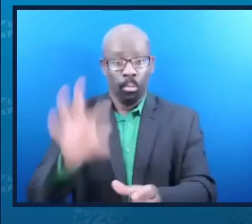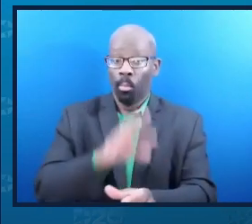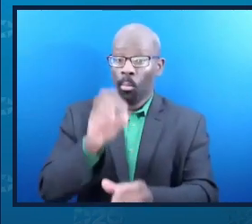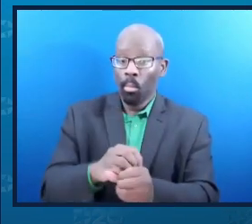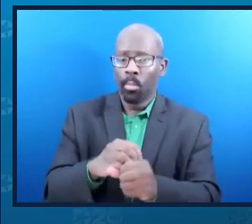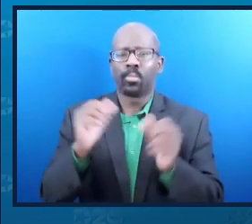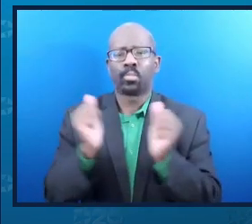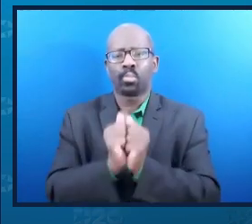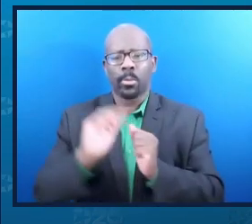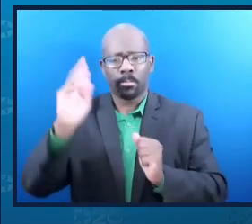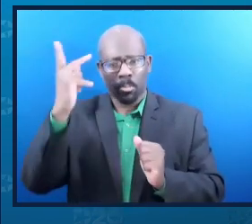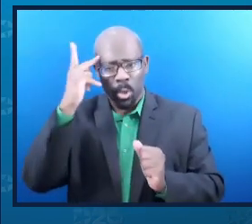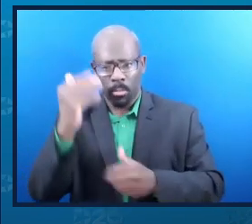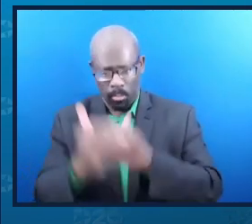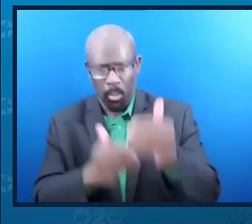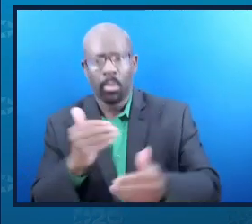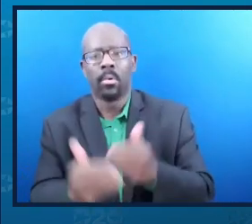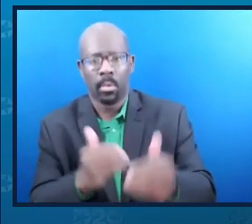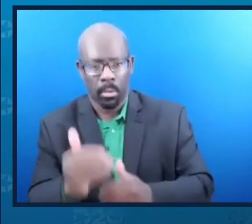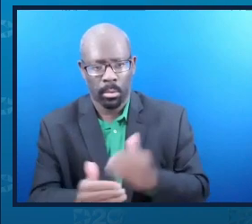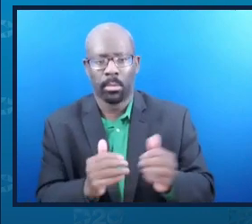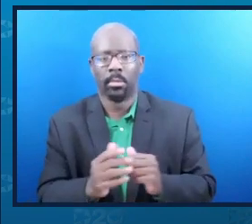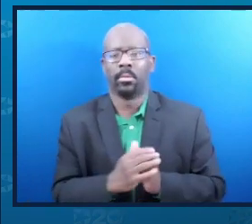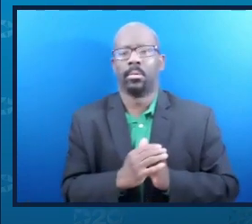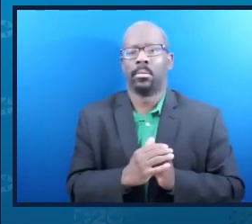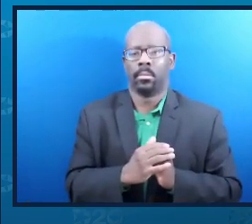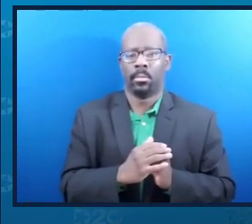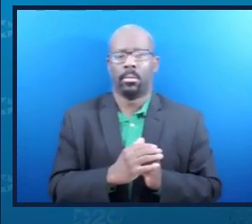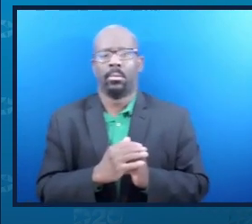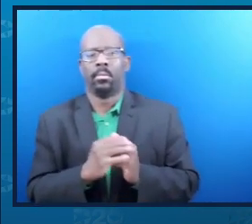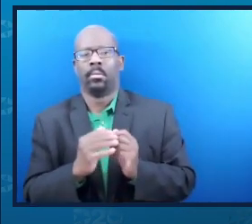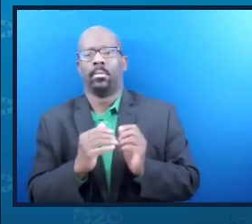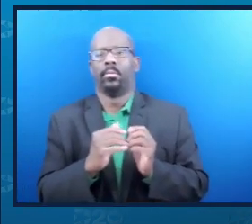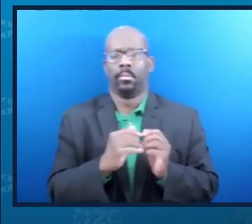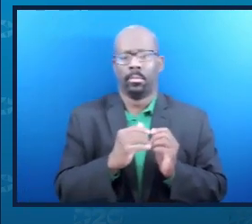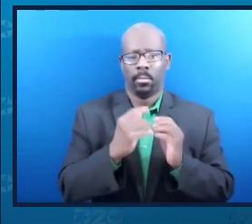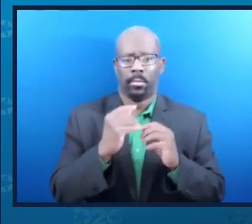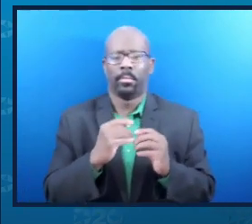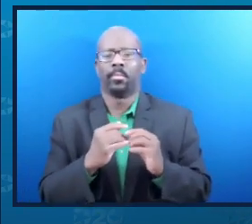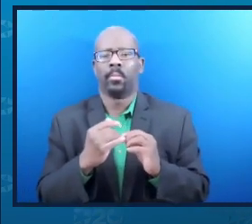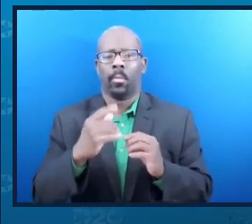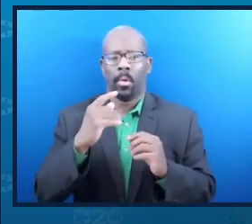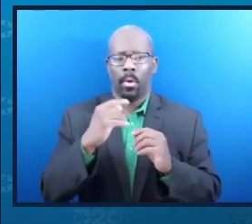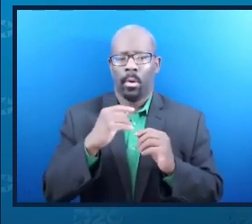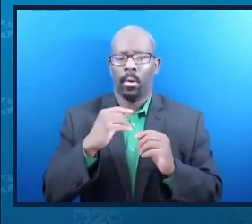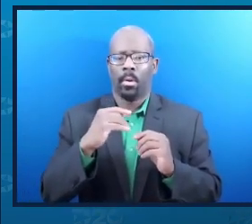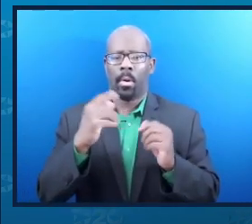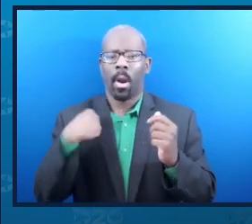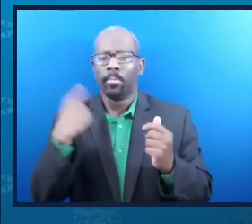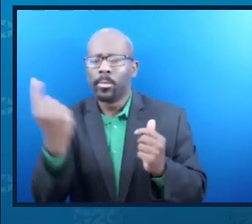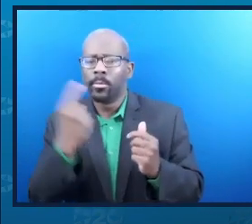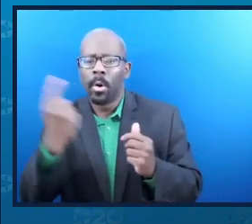PROCESS. BUT EMBEDDED IN THE DOWN WAS A